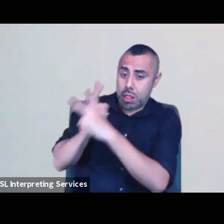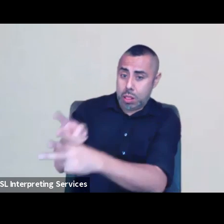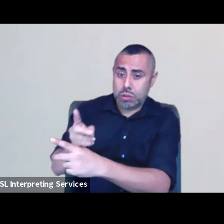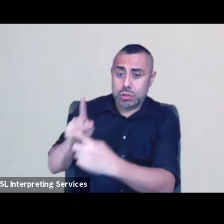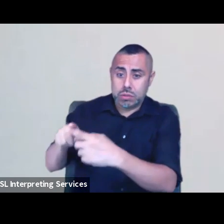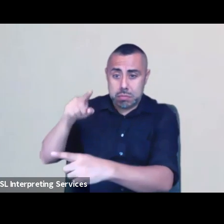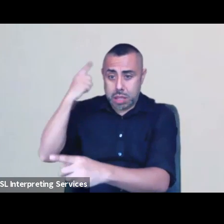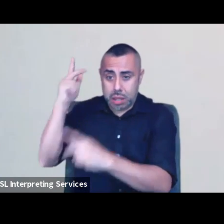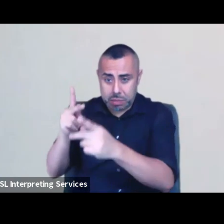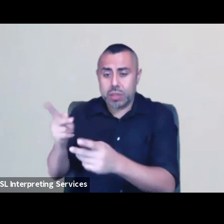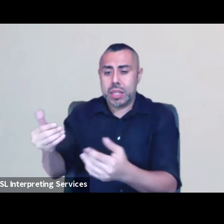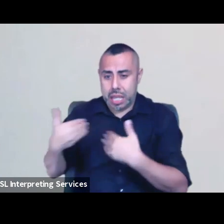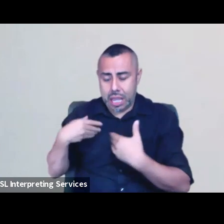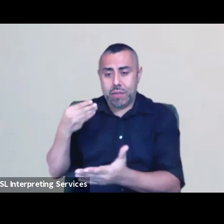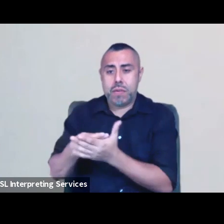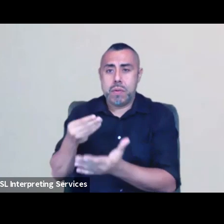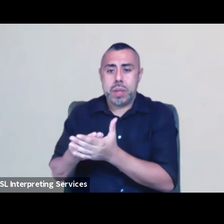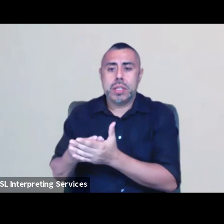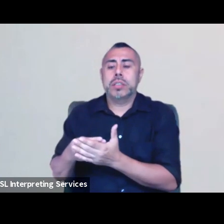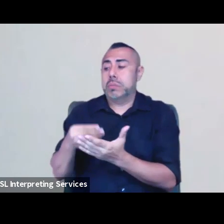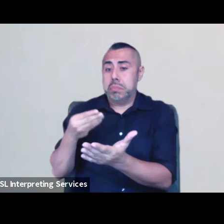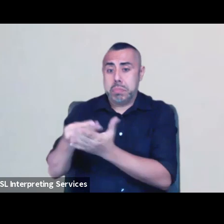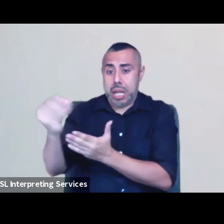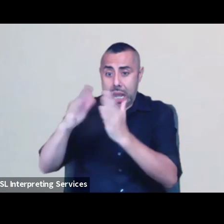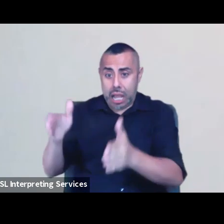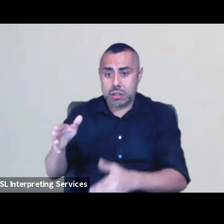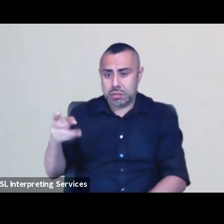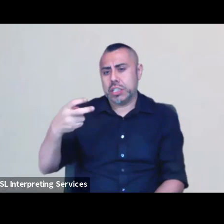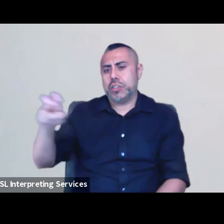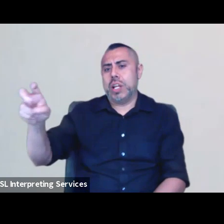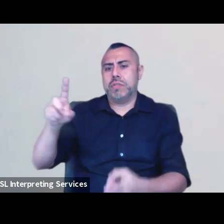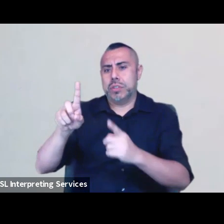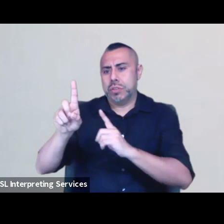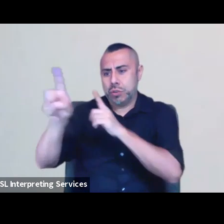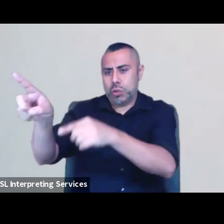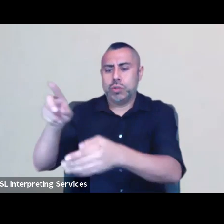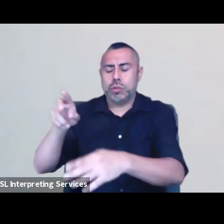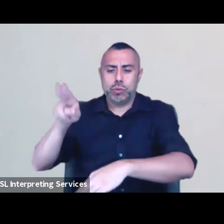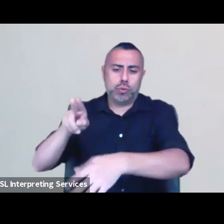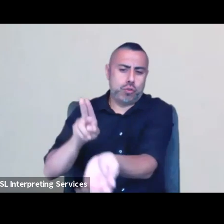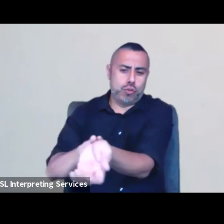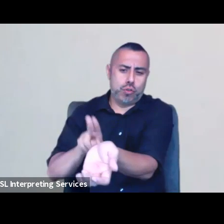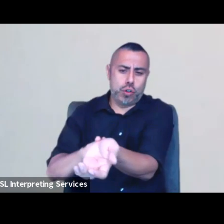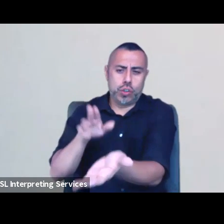and a trans person to go to nursing school. And periodically, just Venmo-ing a black former student